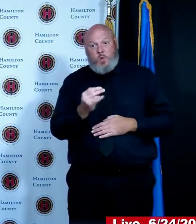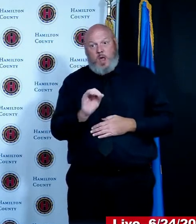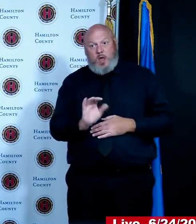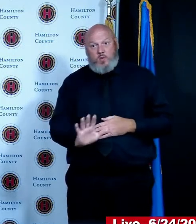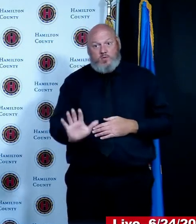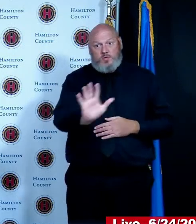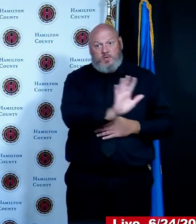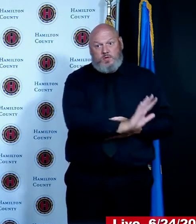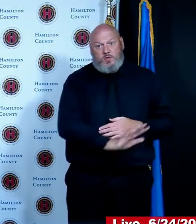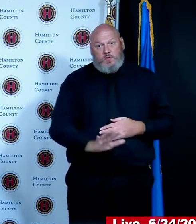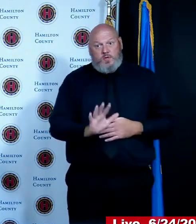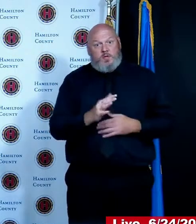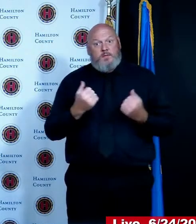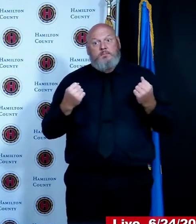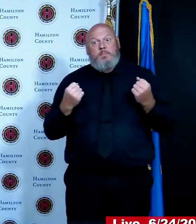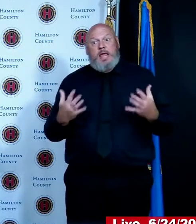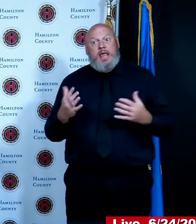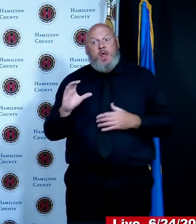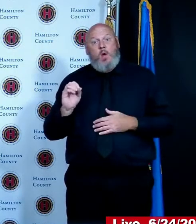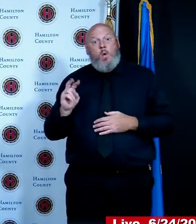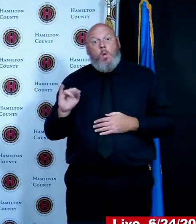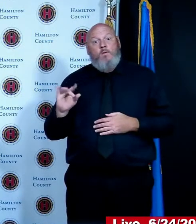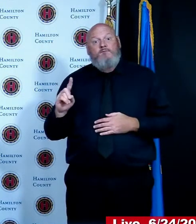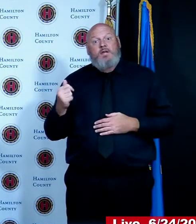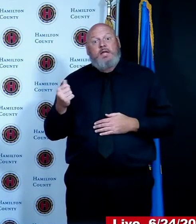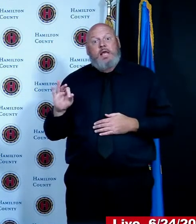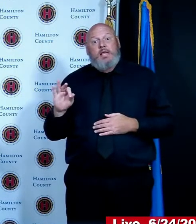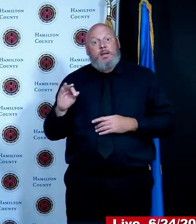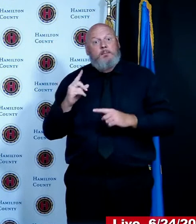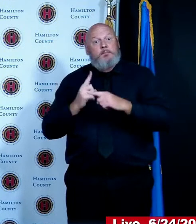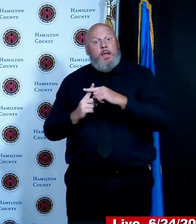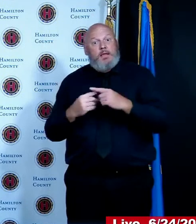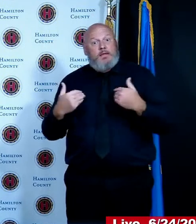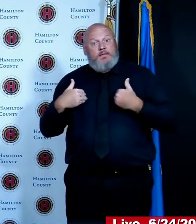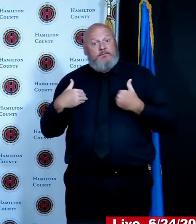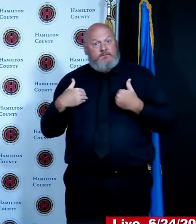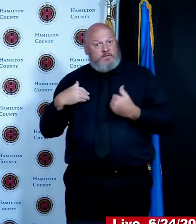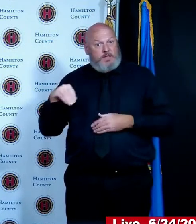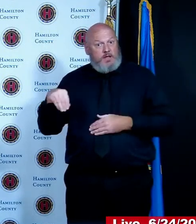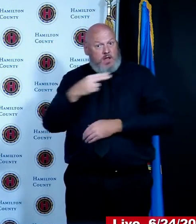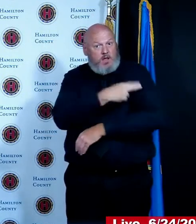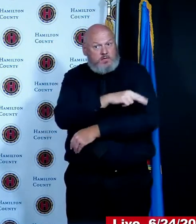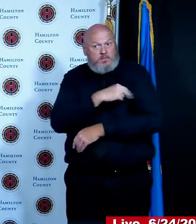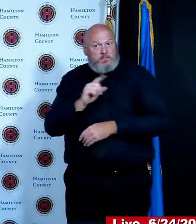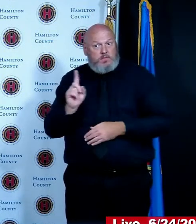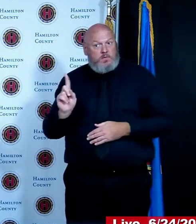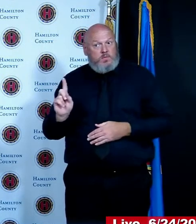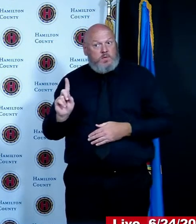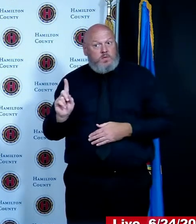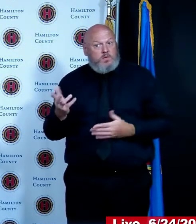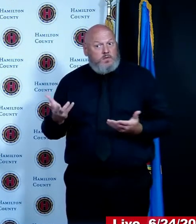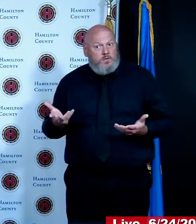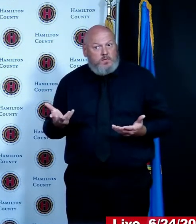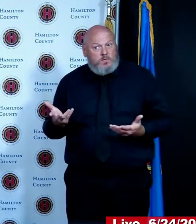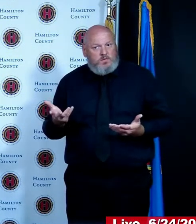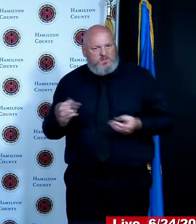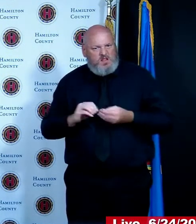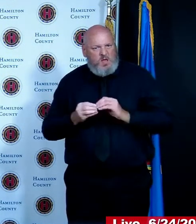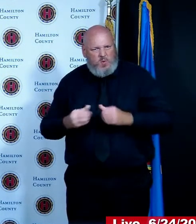hospitals went up 6.4 percent and the number of ICU patients increased by 17.1